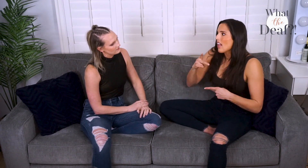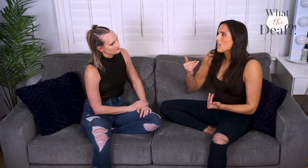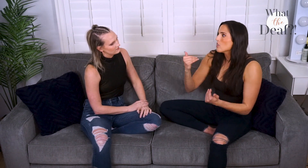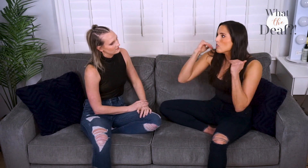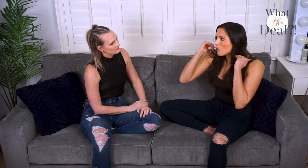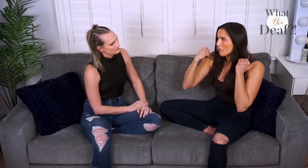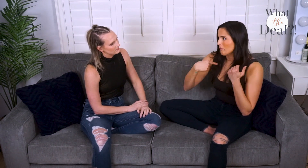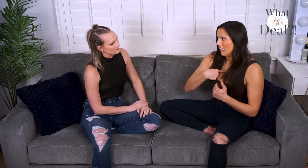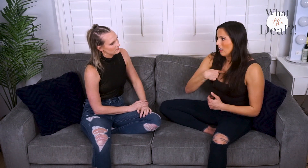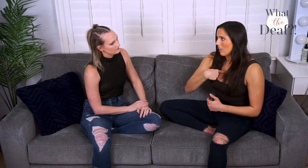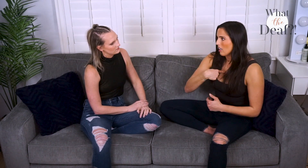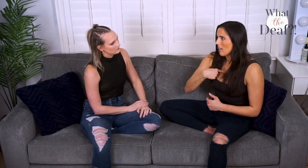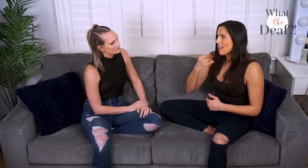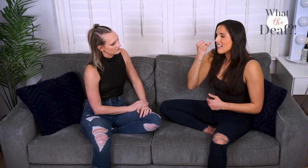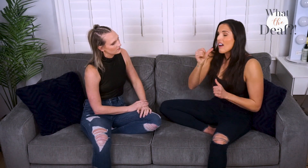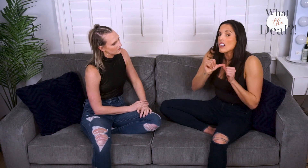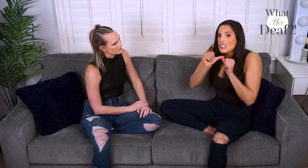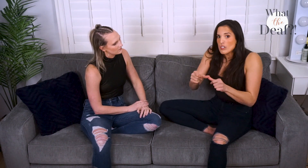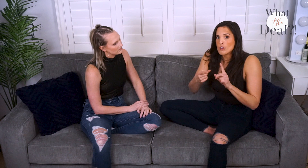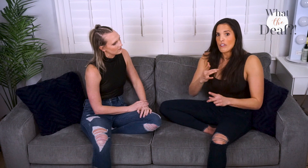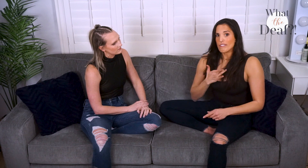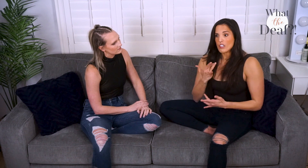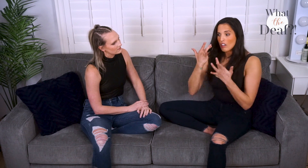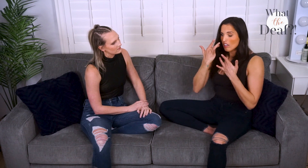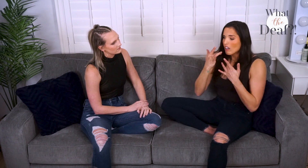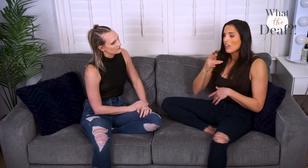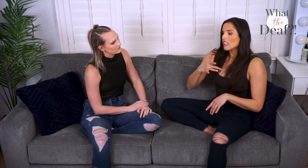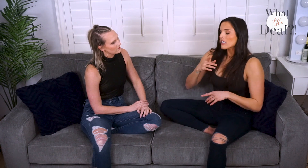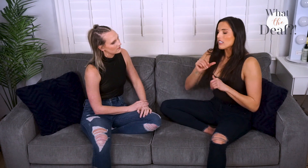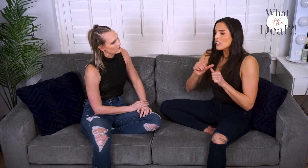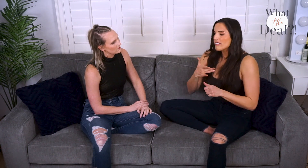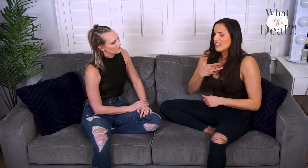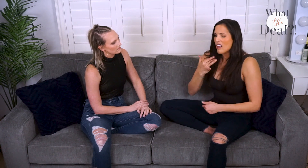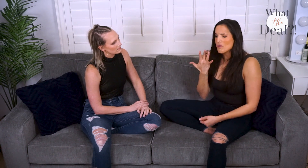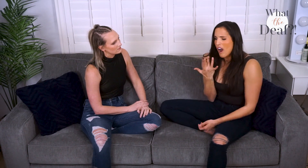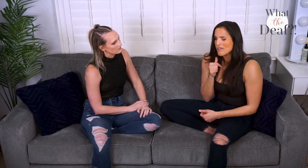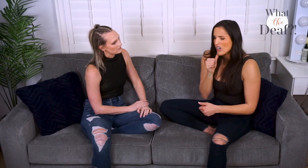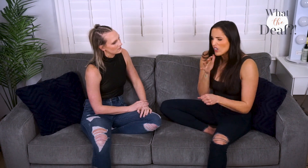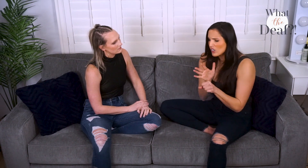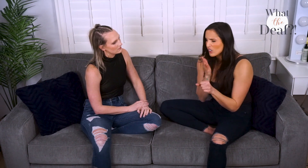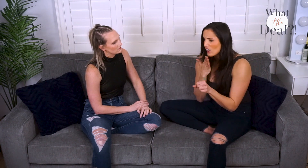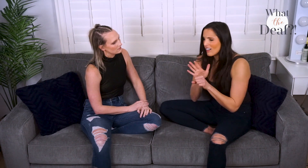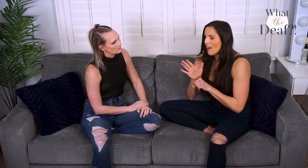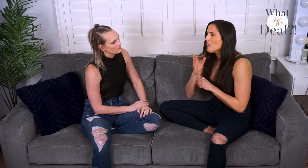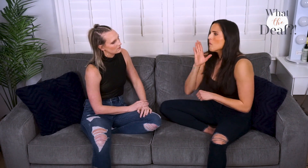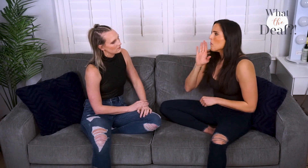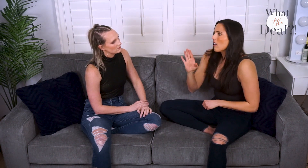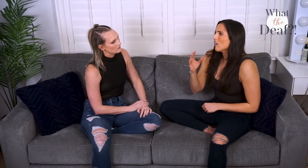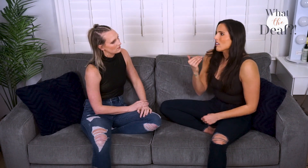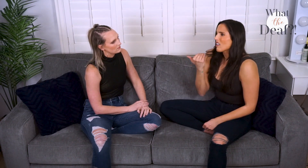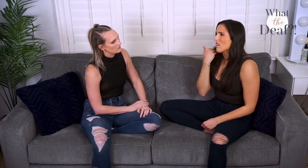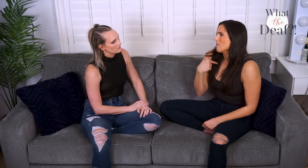but I do not allow it to let it consume me because if I continue to feel self pity, or think, "Why am I not good enough?"